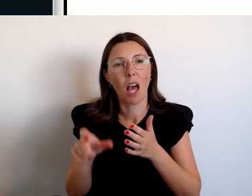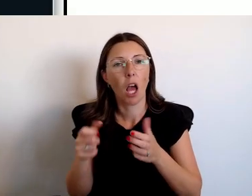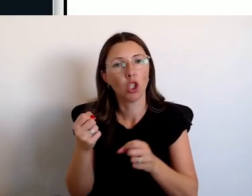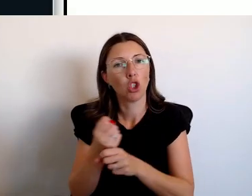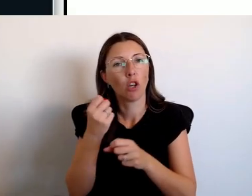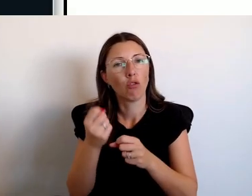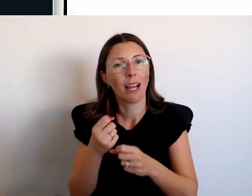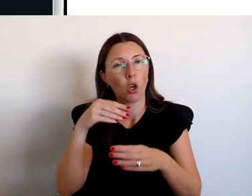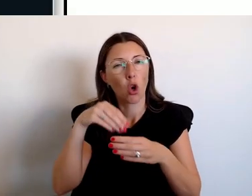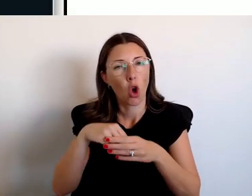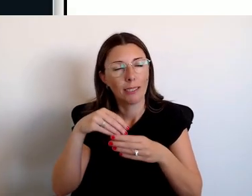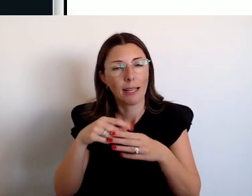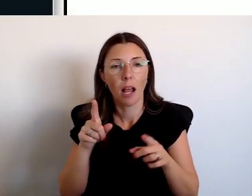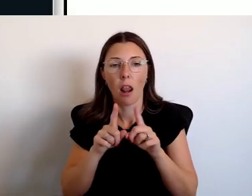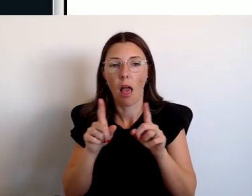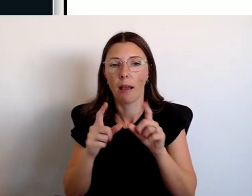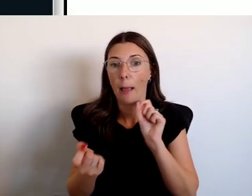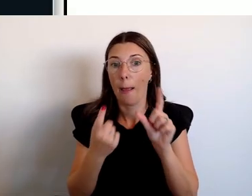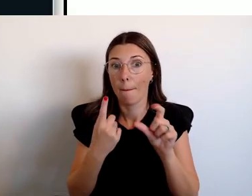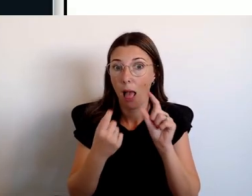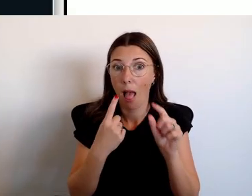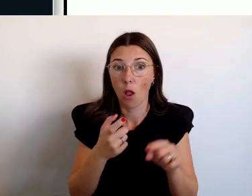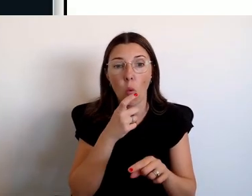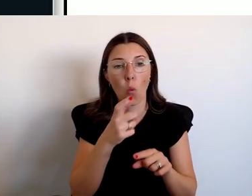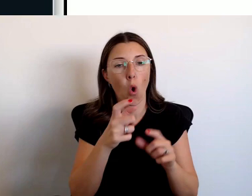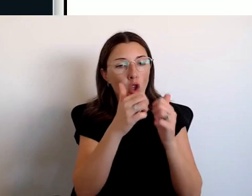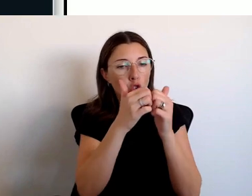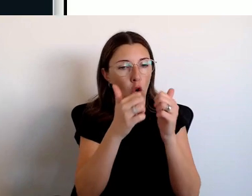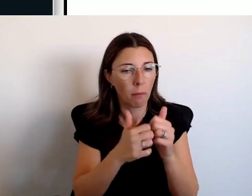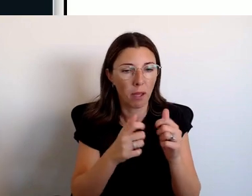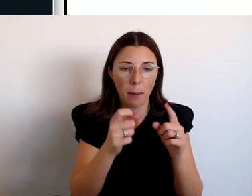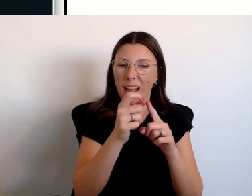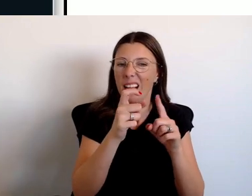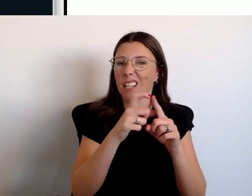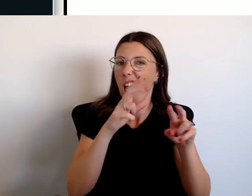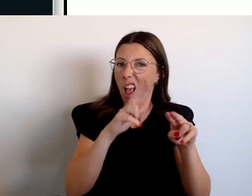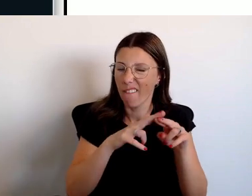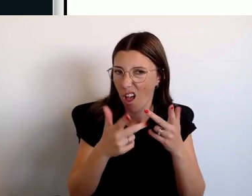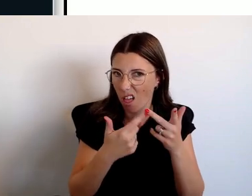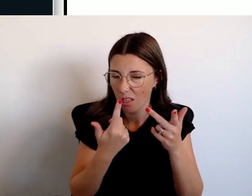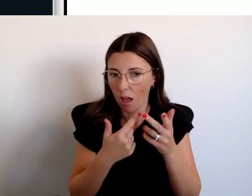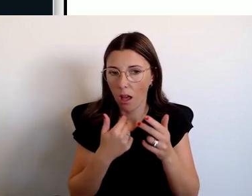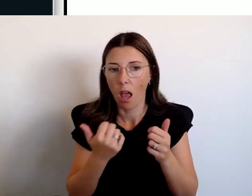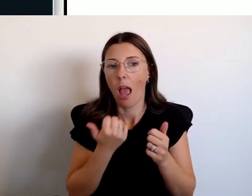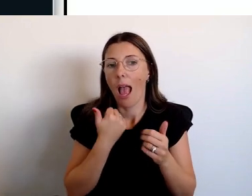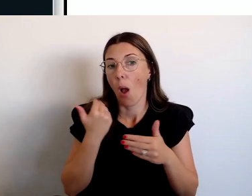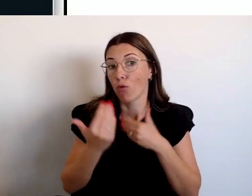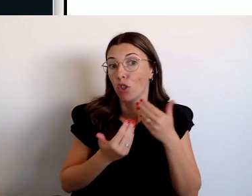such as emails, Word documents, PDFs, spreadsheets, etc. And at the process at the moment is our digital